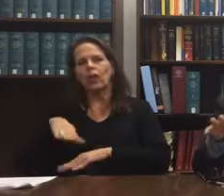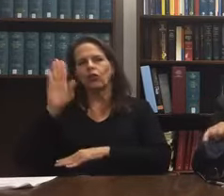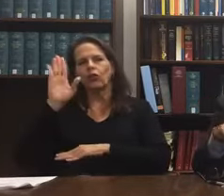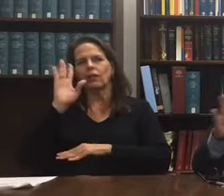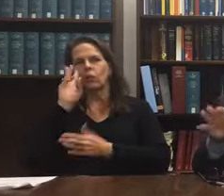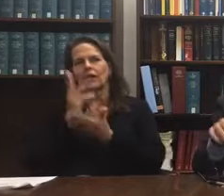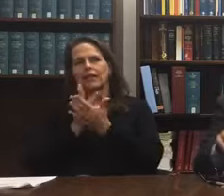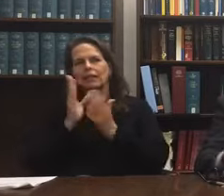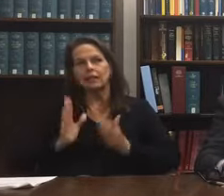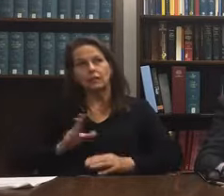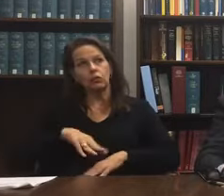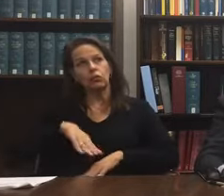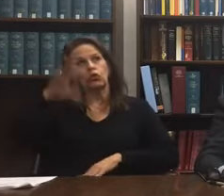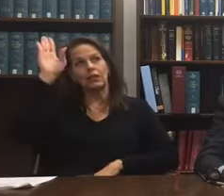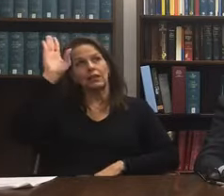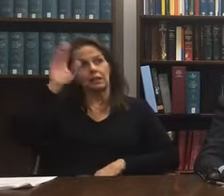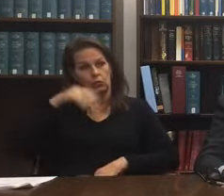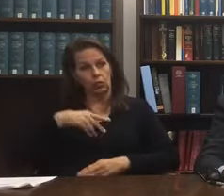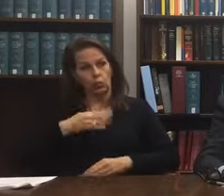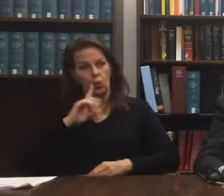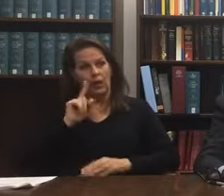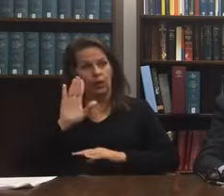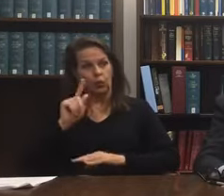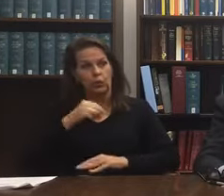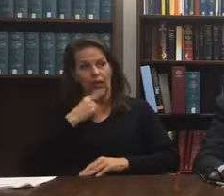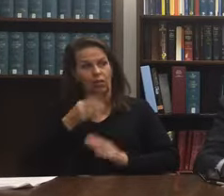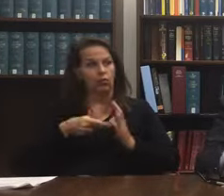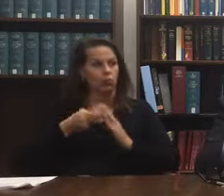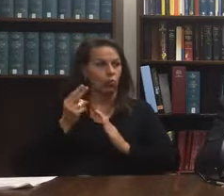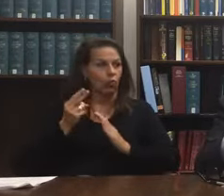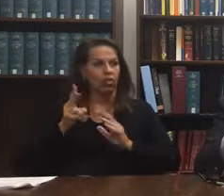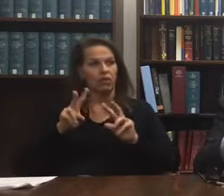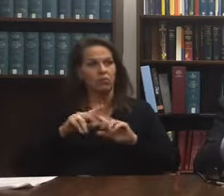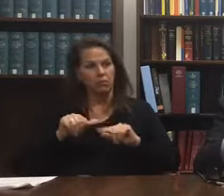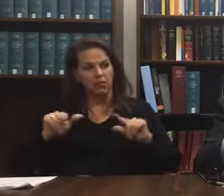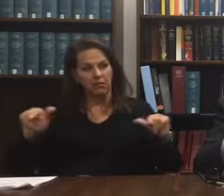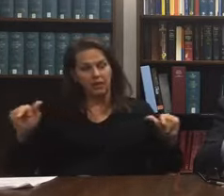raise your hand and swear to tell the truth if you have a witness at the